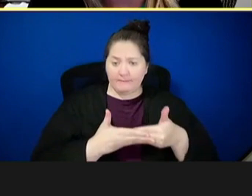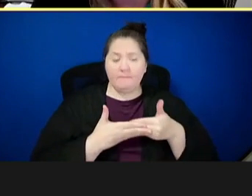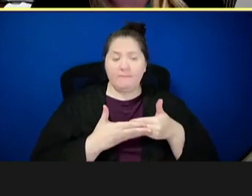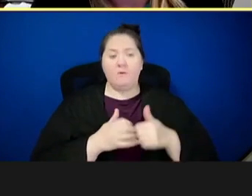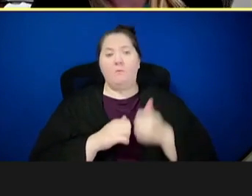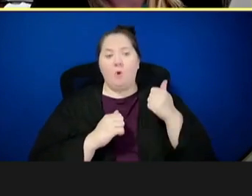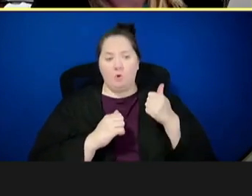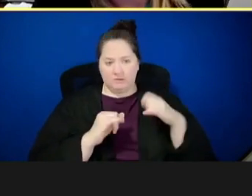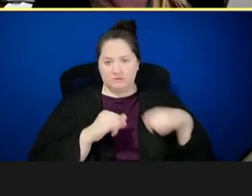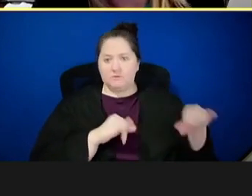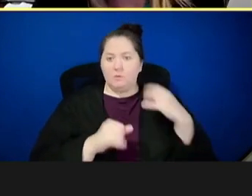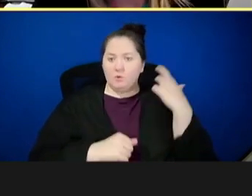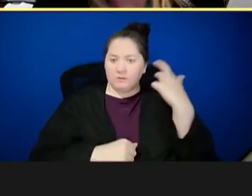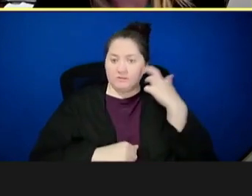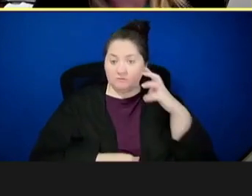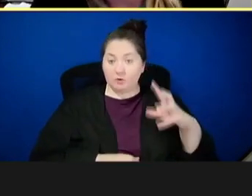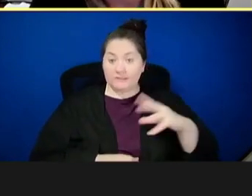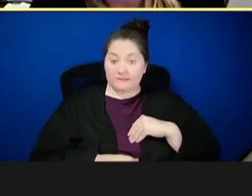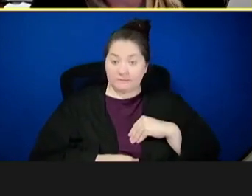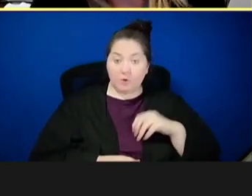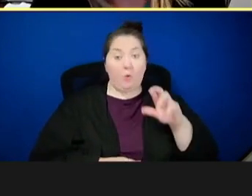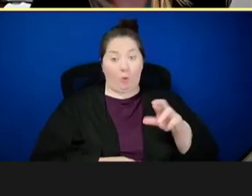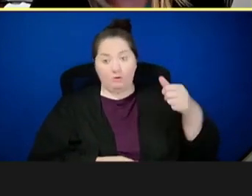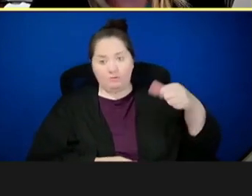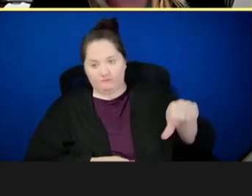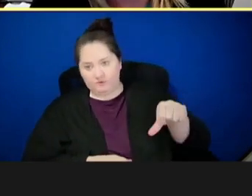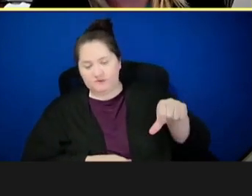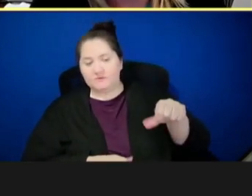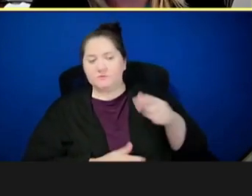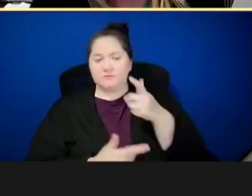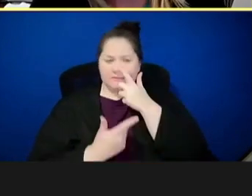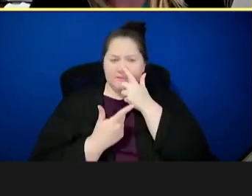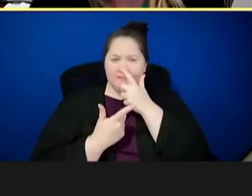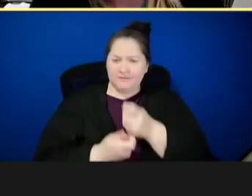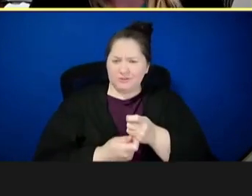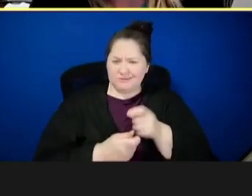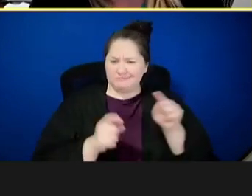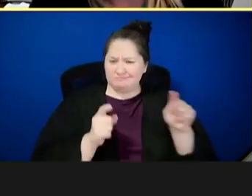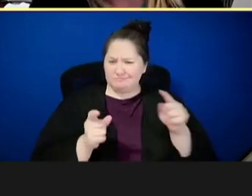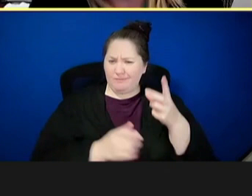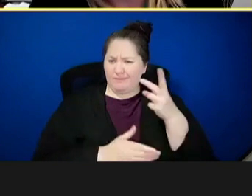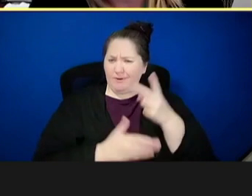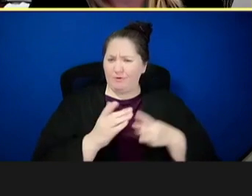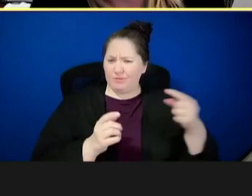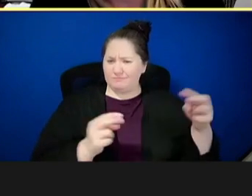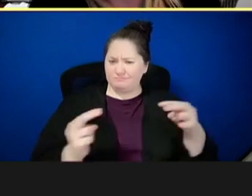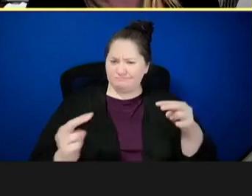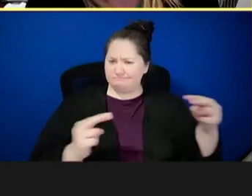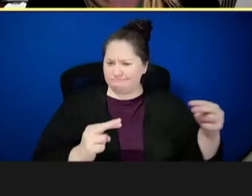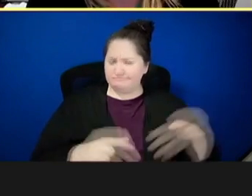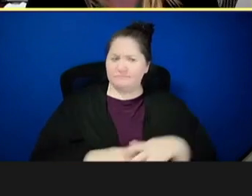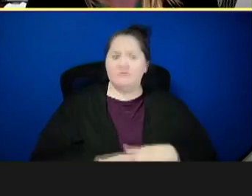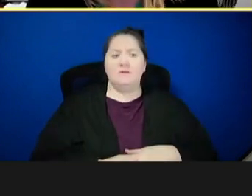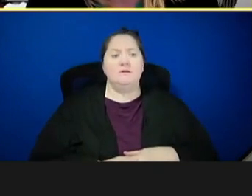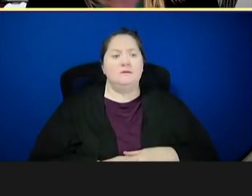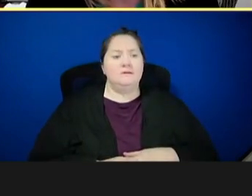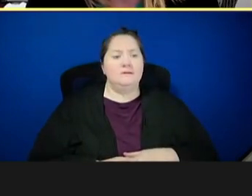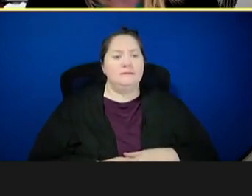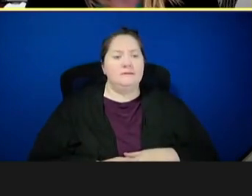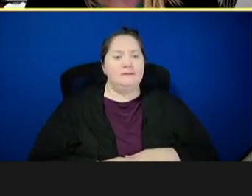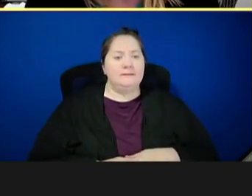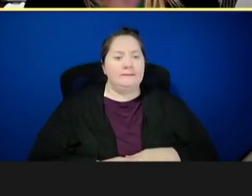reason for accepting and refusing the vaccine, which is an intriguing dichotomy. Next slide.